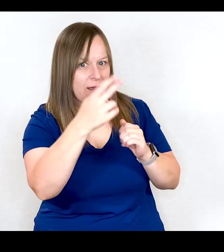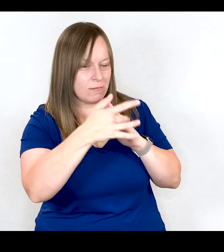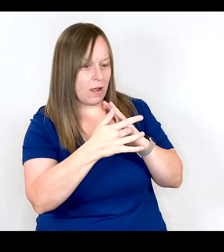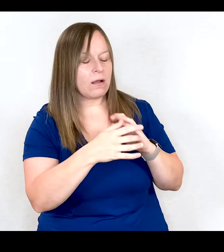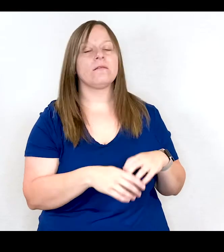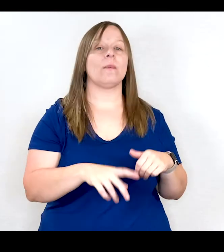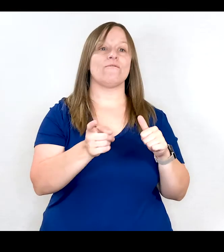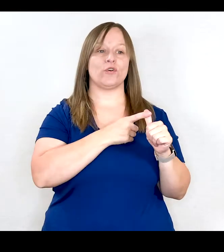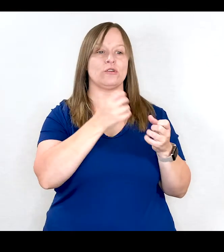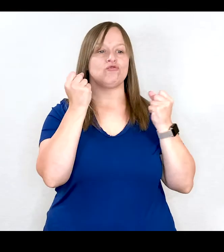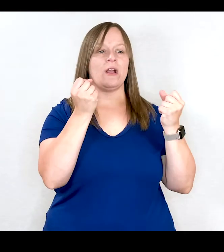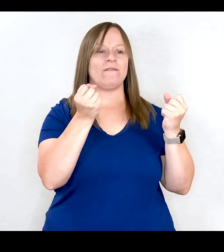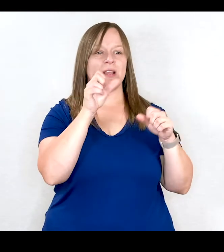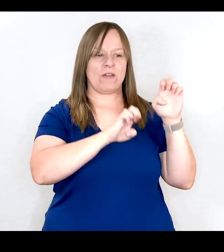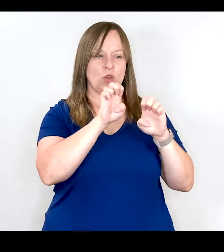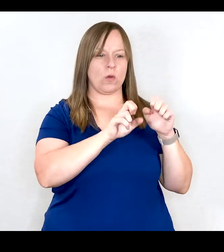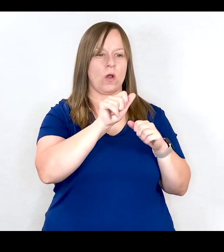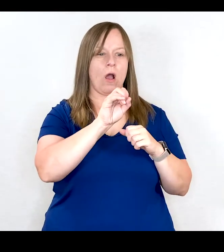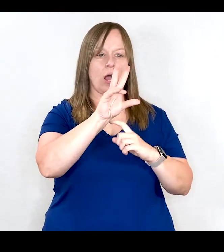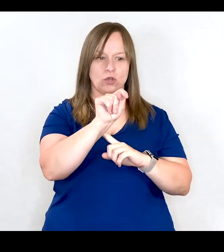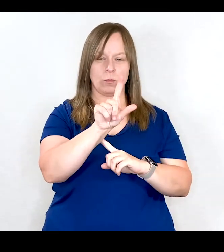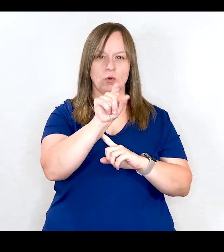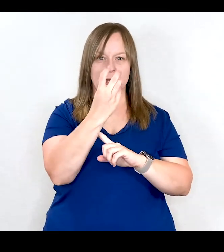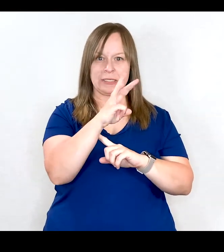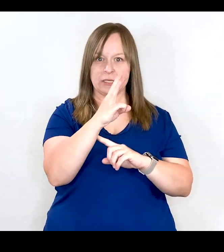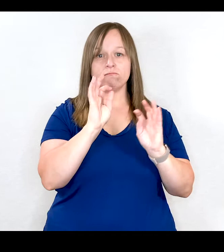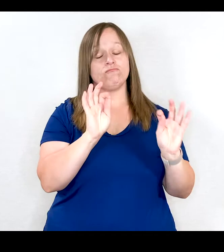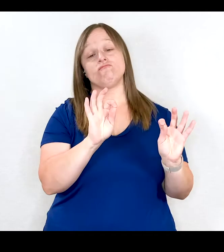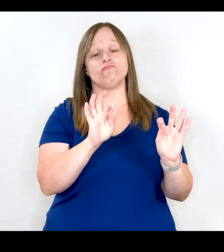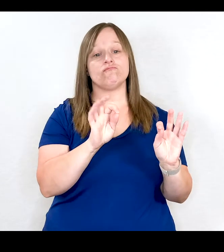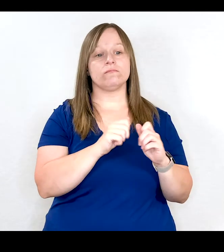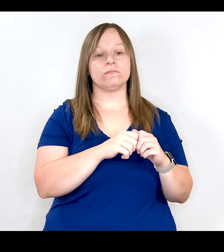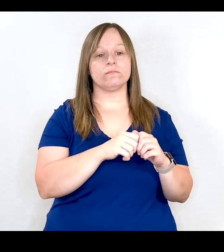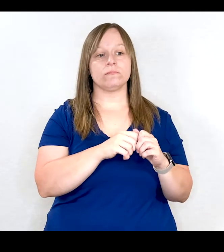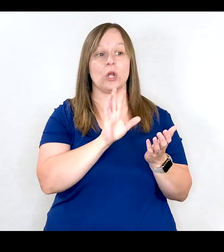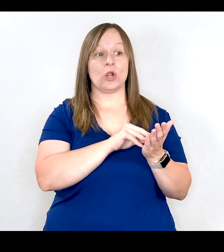I'd received my first driving evaluation in October of 2016,